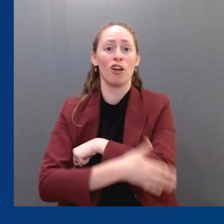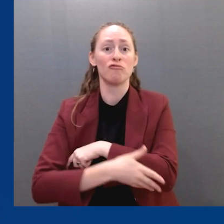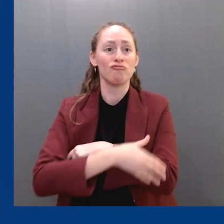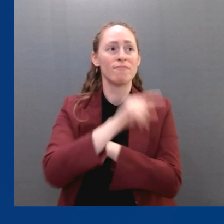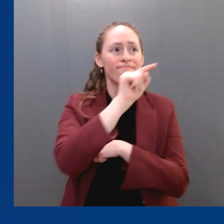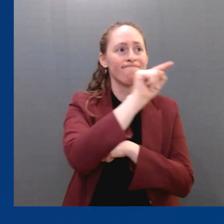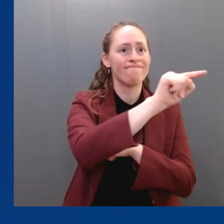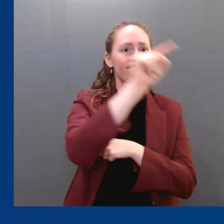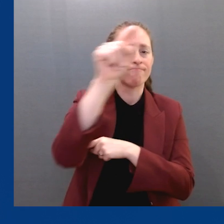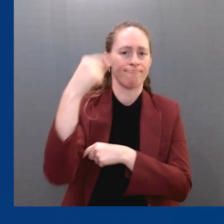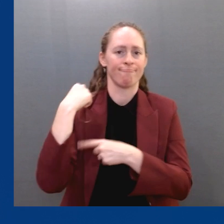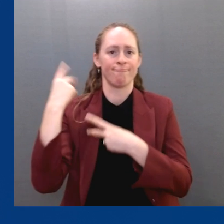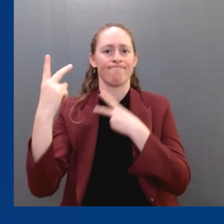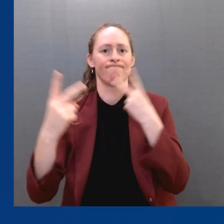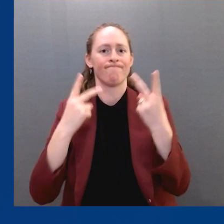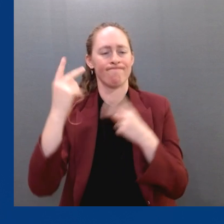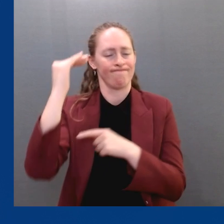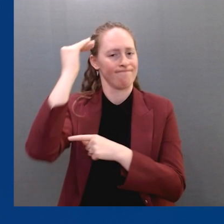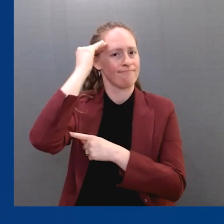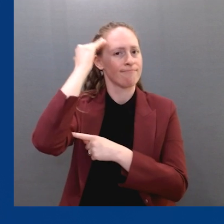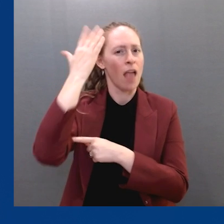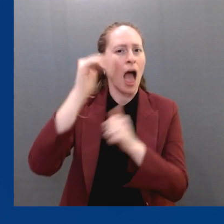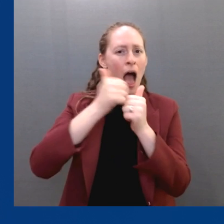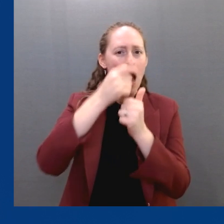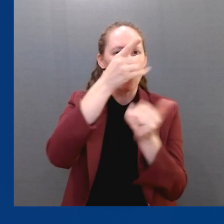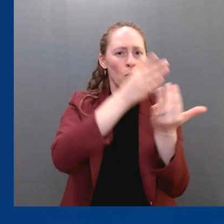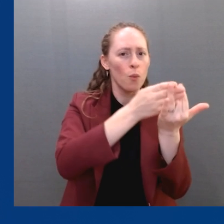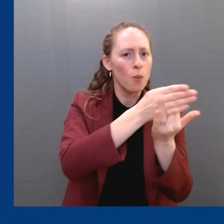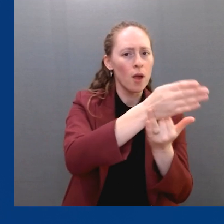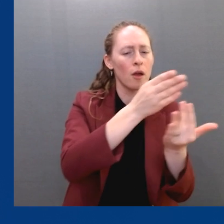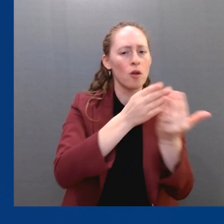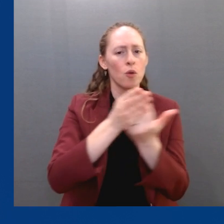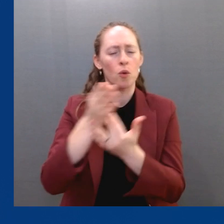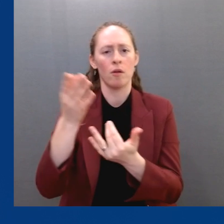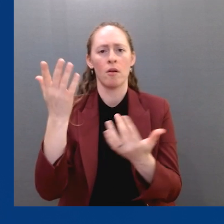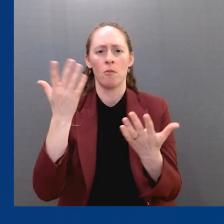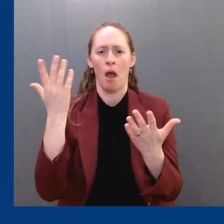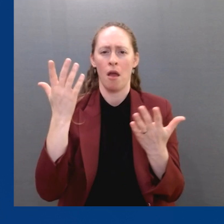associated with greater disease, severity or hospitalizations